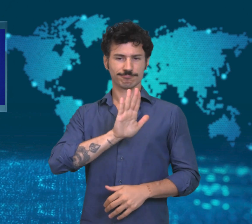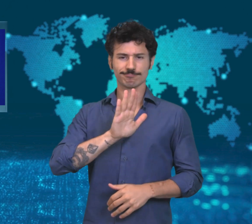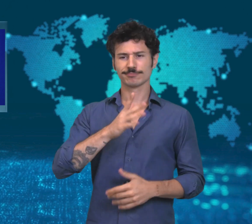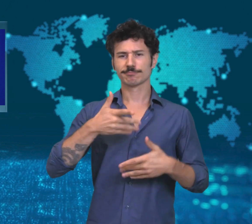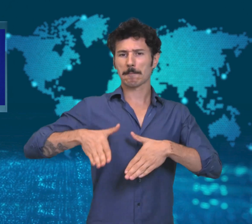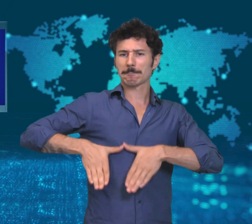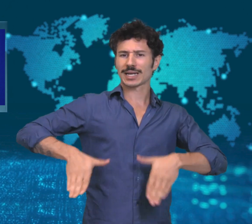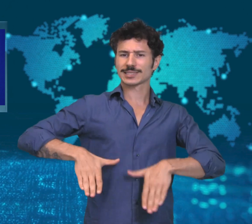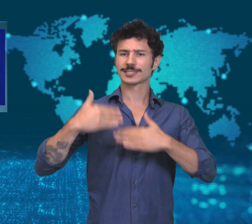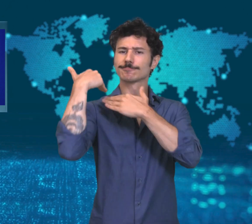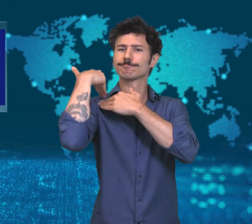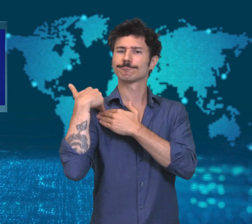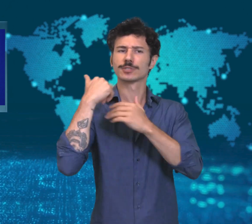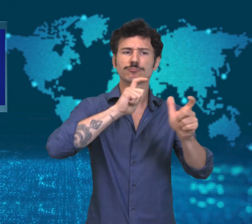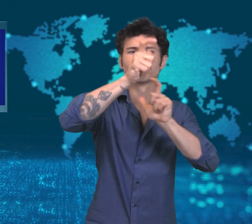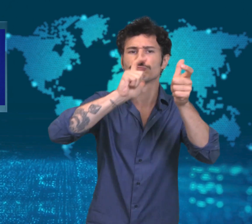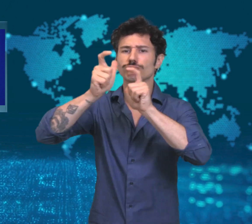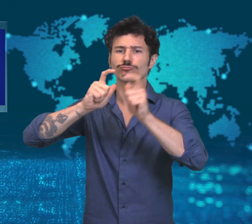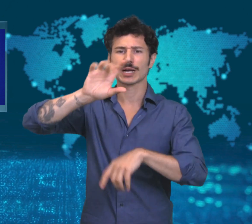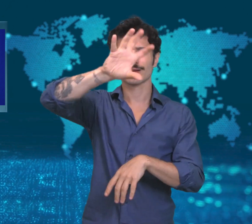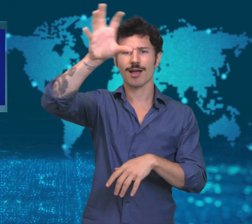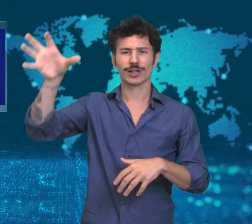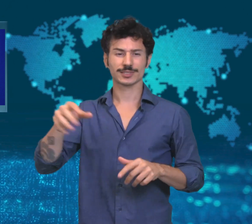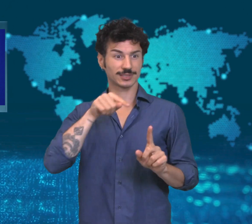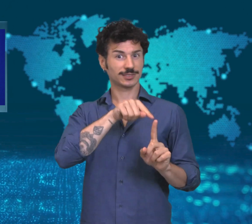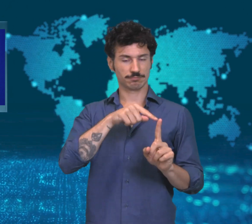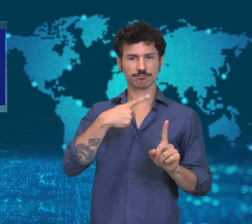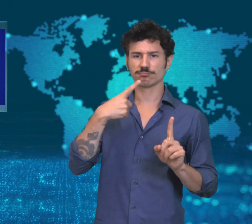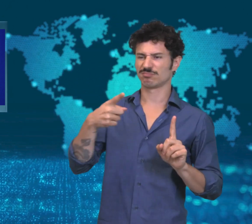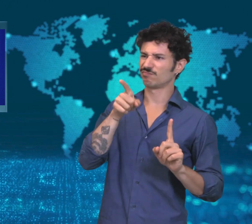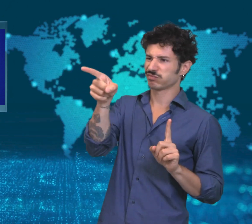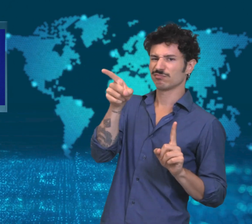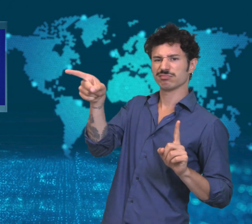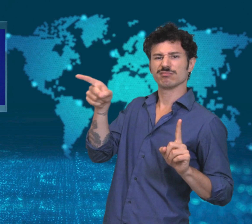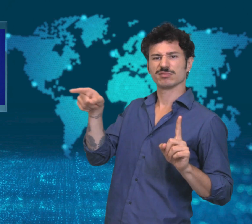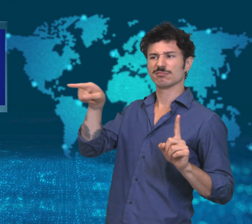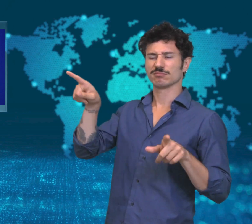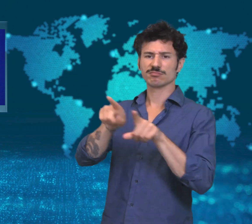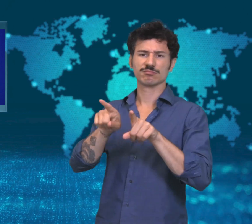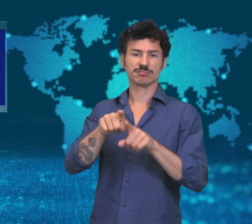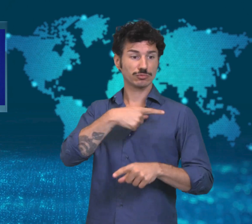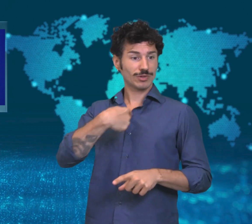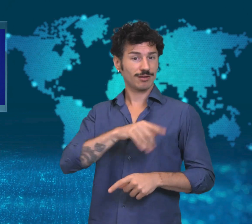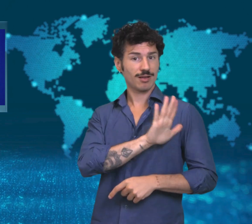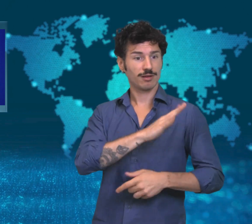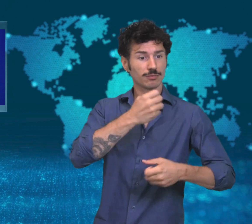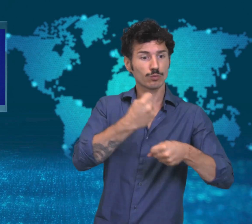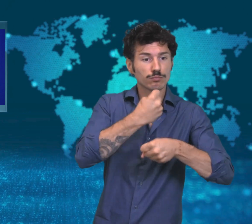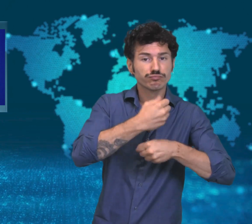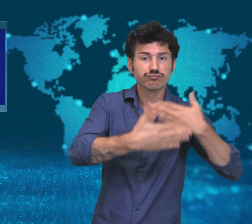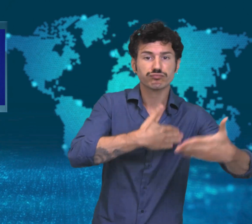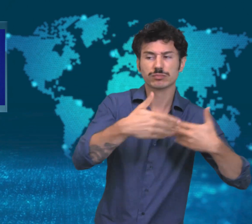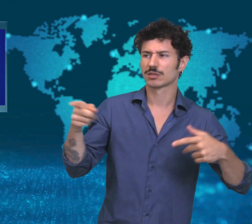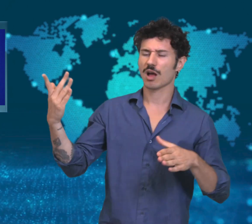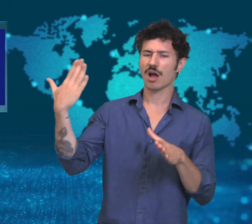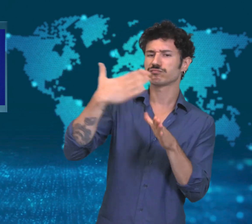The Chinese Foreign Ministry has accused the countries of interfering